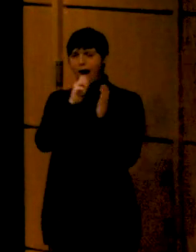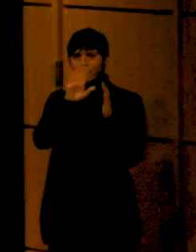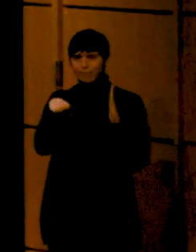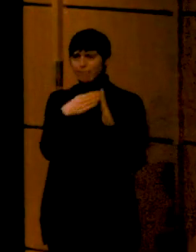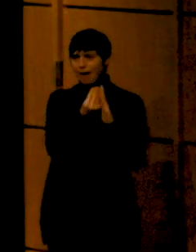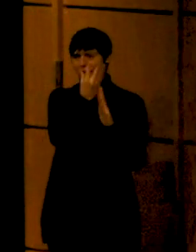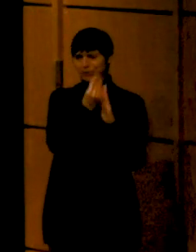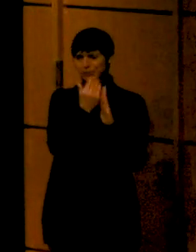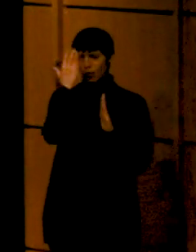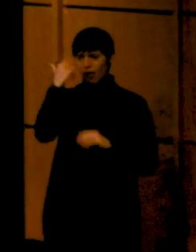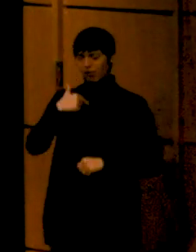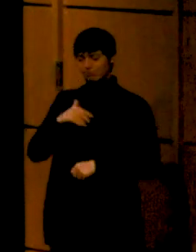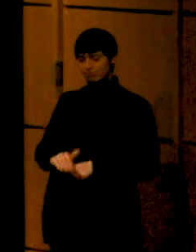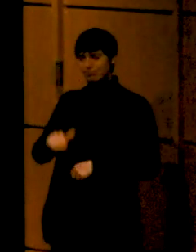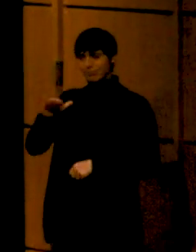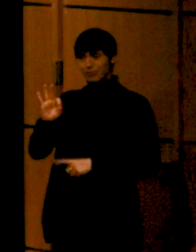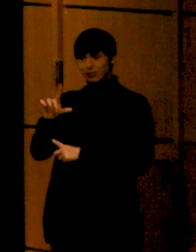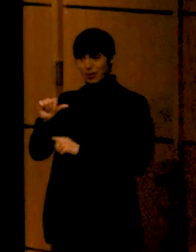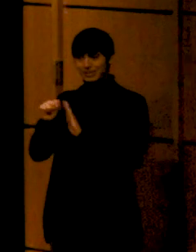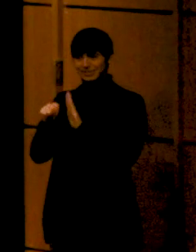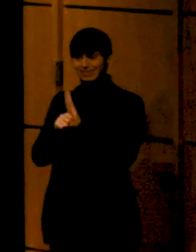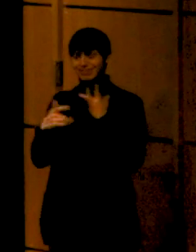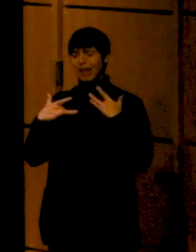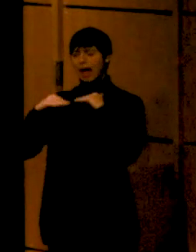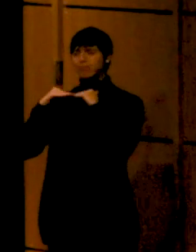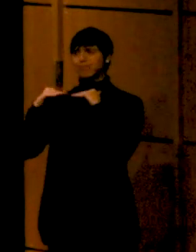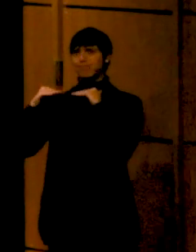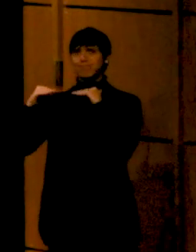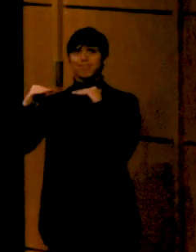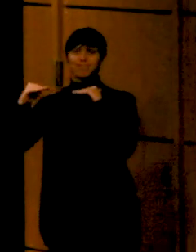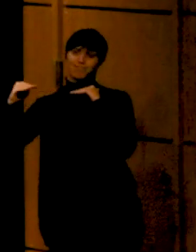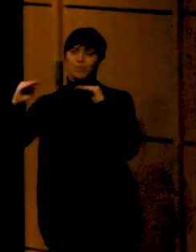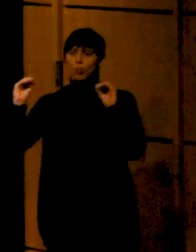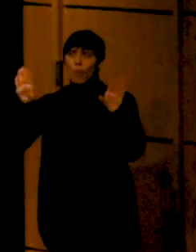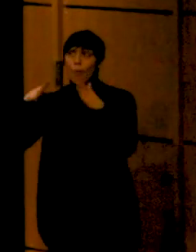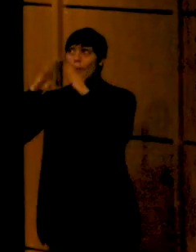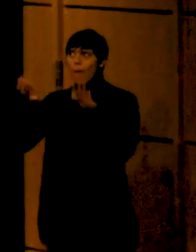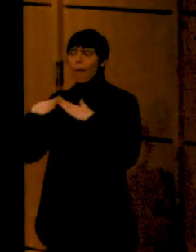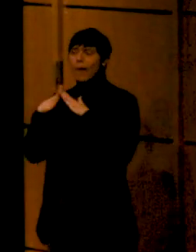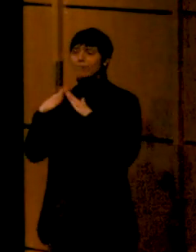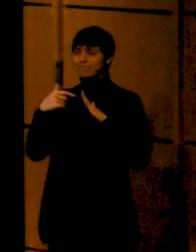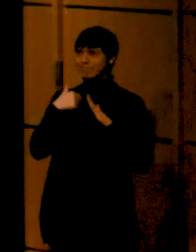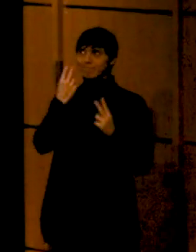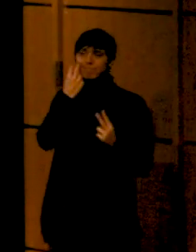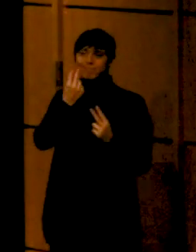I'm just thinking I was given one of those little kits where you mix baking soda and